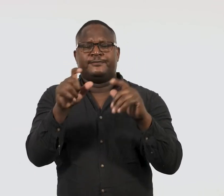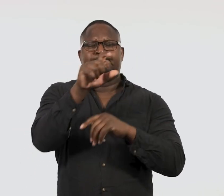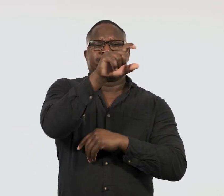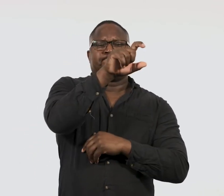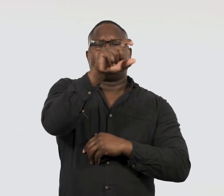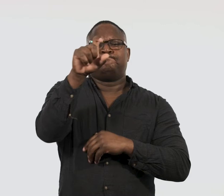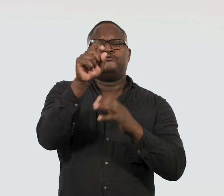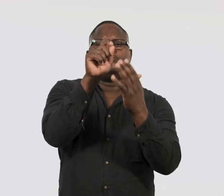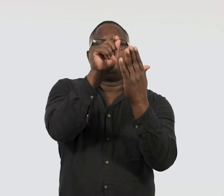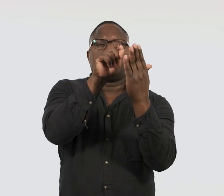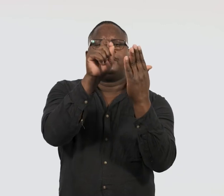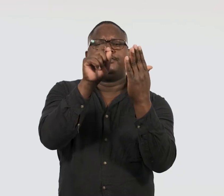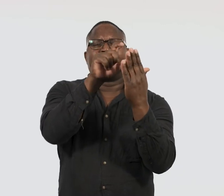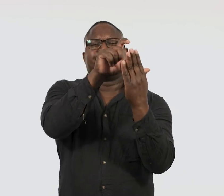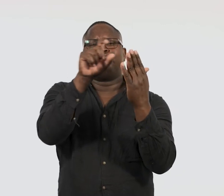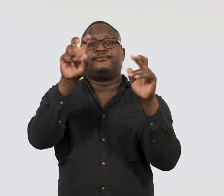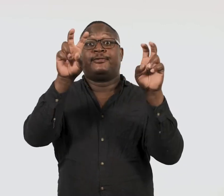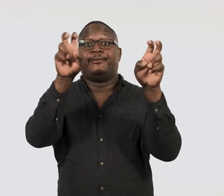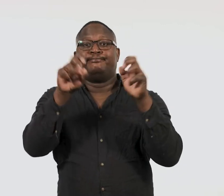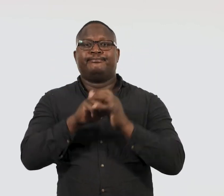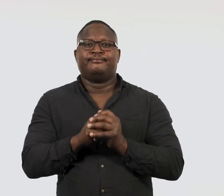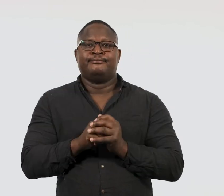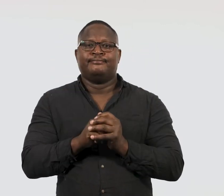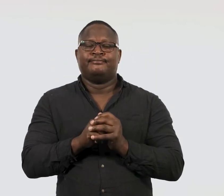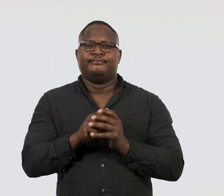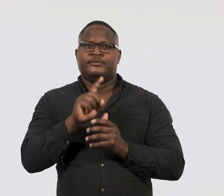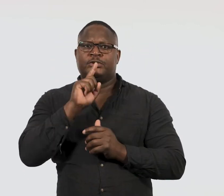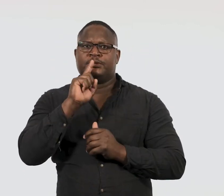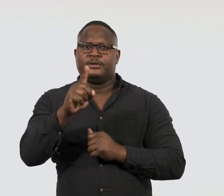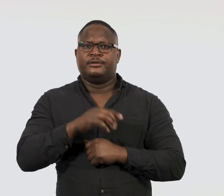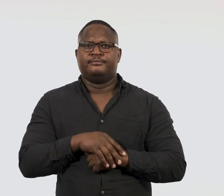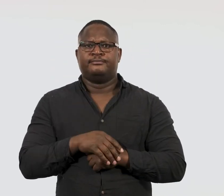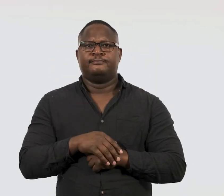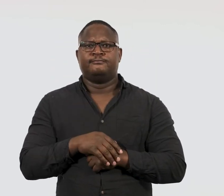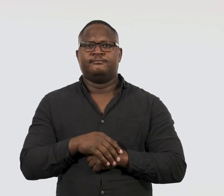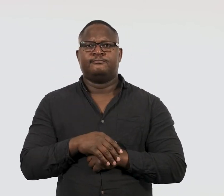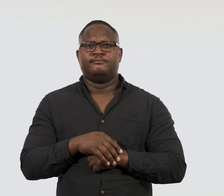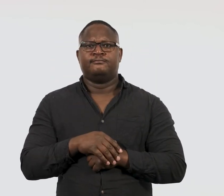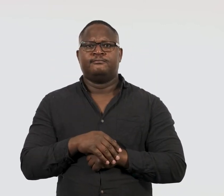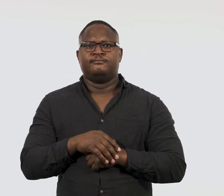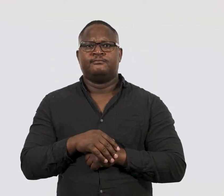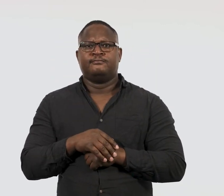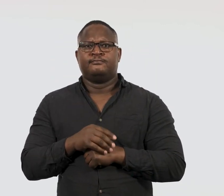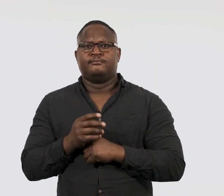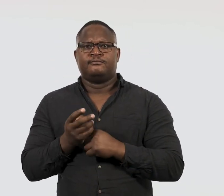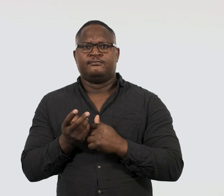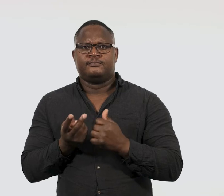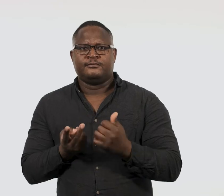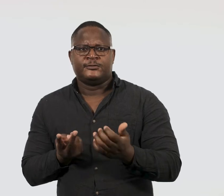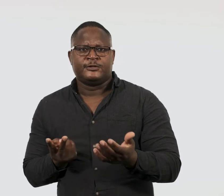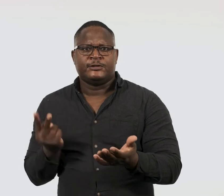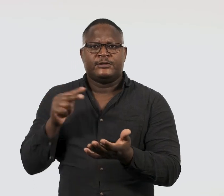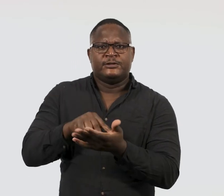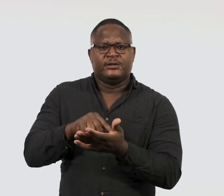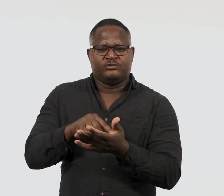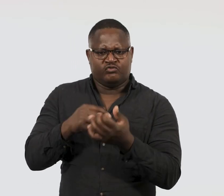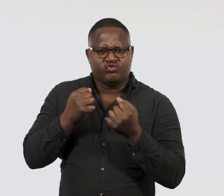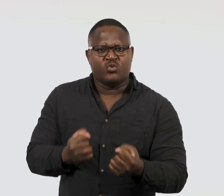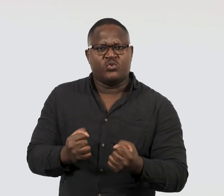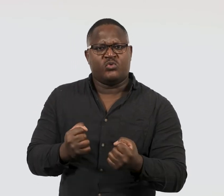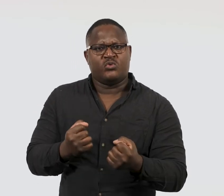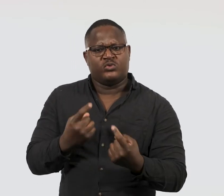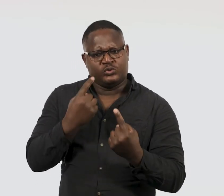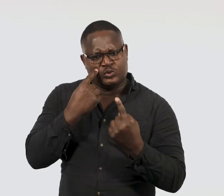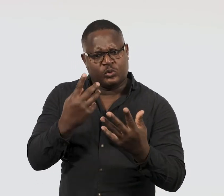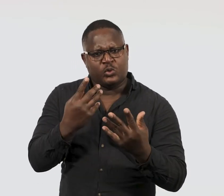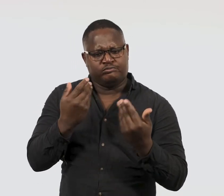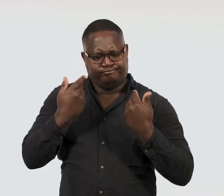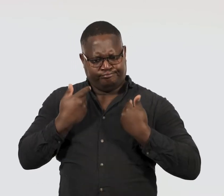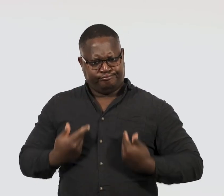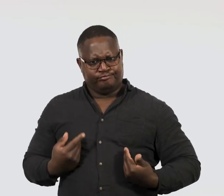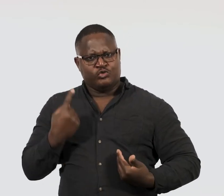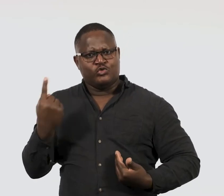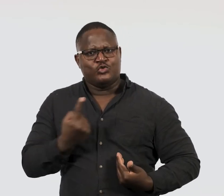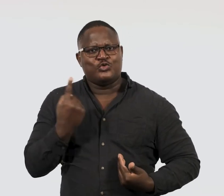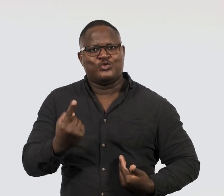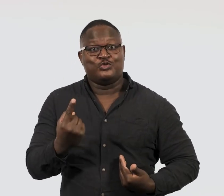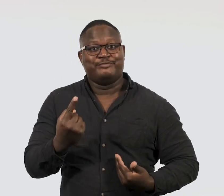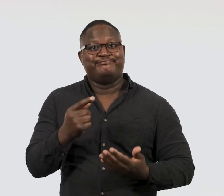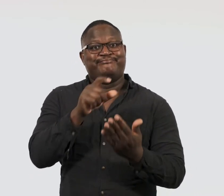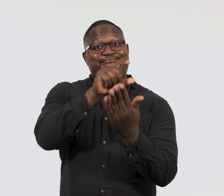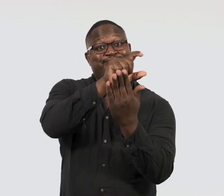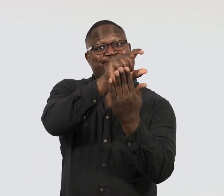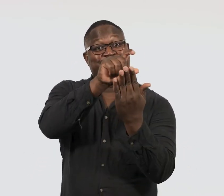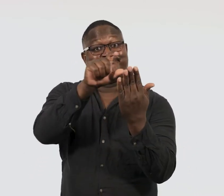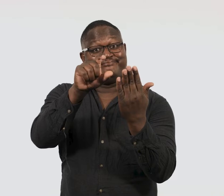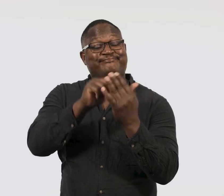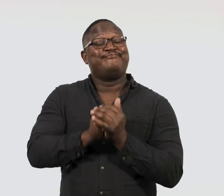win the Archibald Prize with his portrait of former AFL player Adam Goodes.